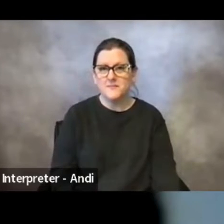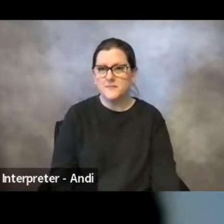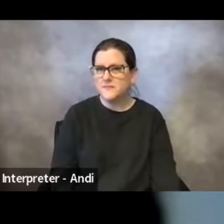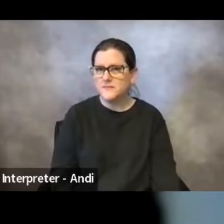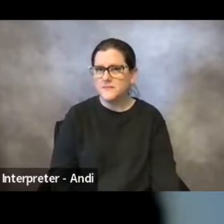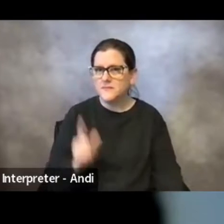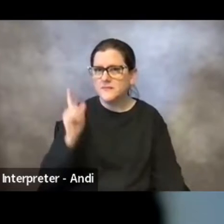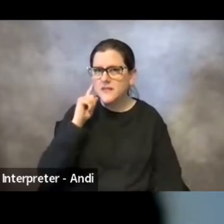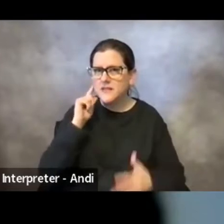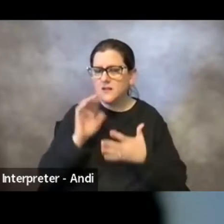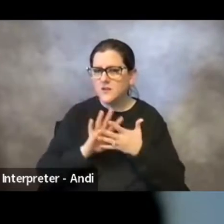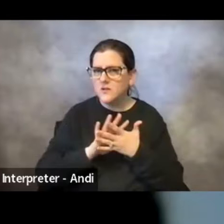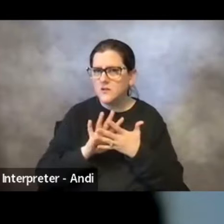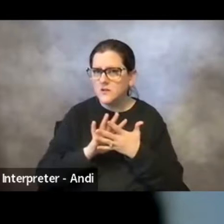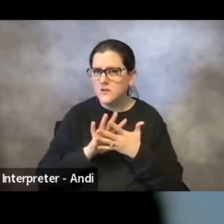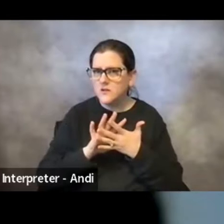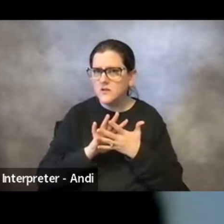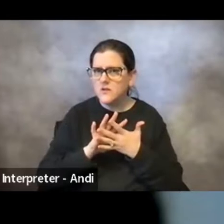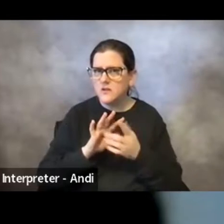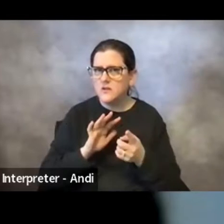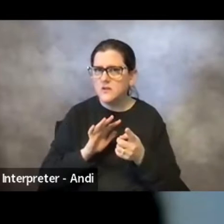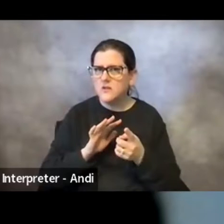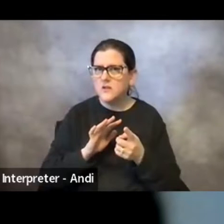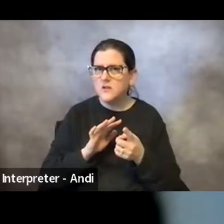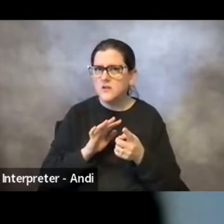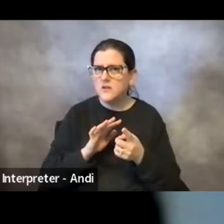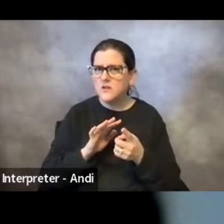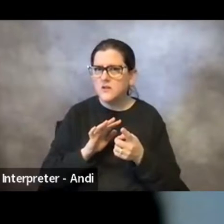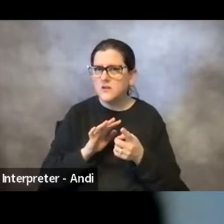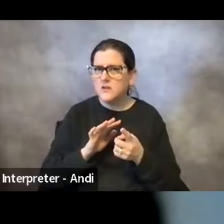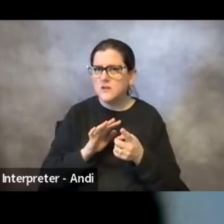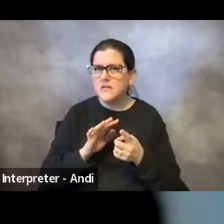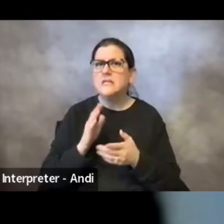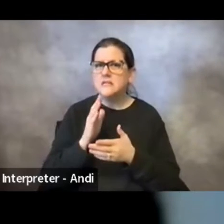Megan Davidson: upset that's the change. And and I think the only other thing I would add is just